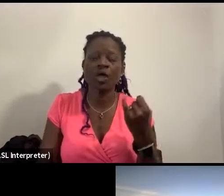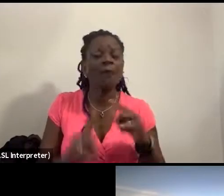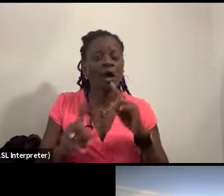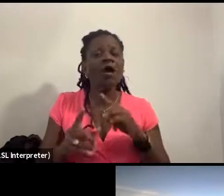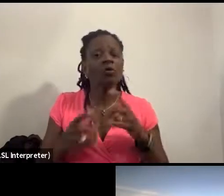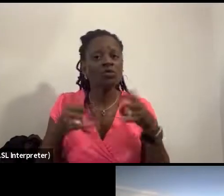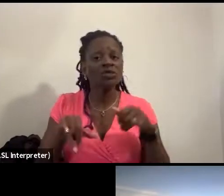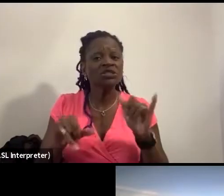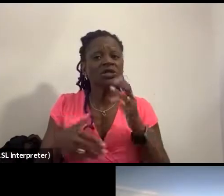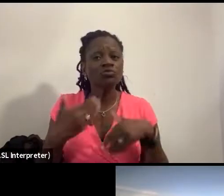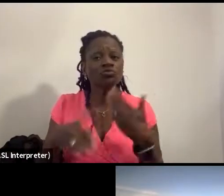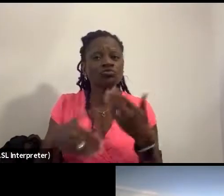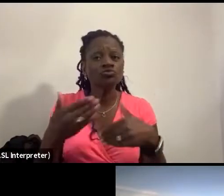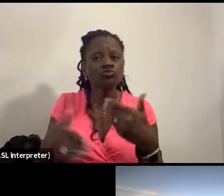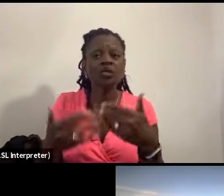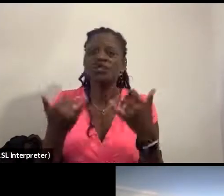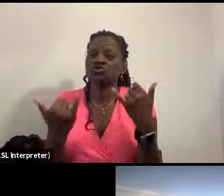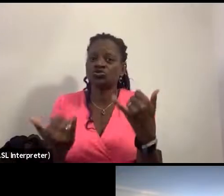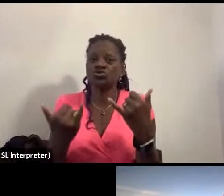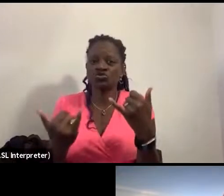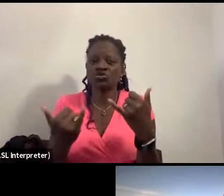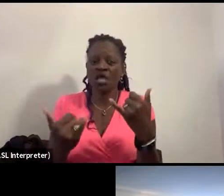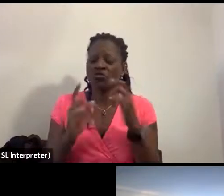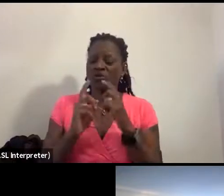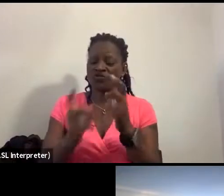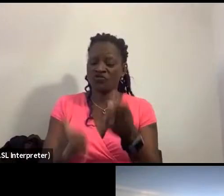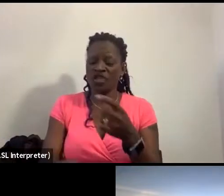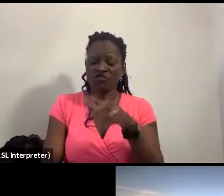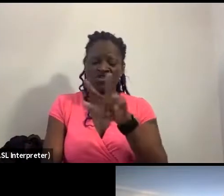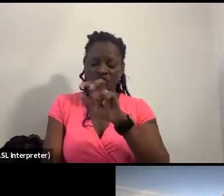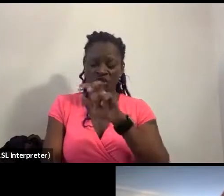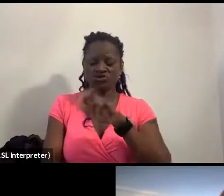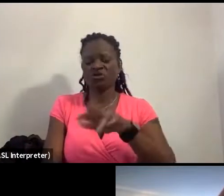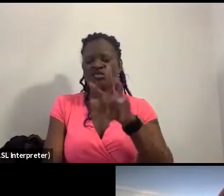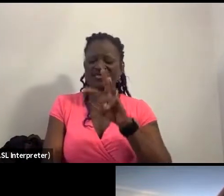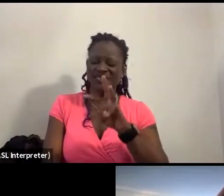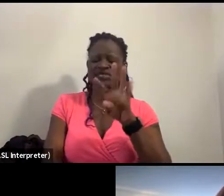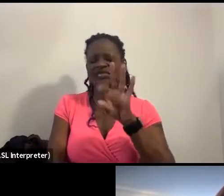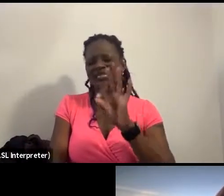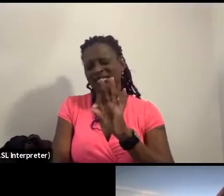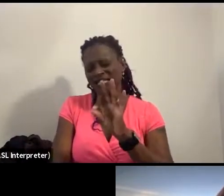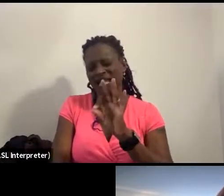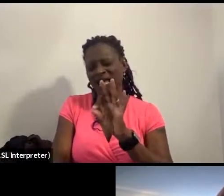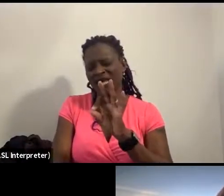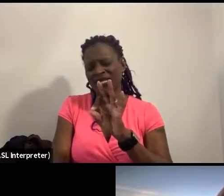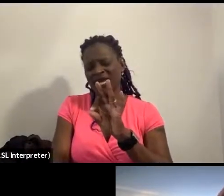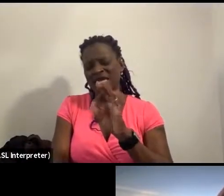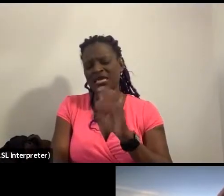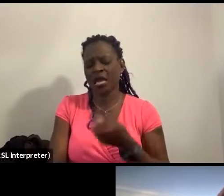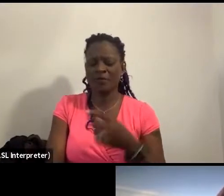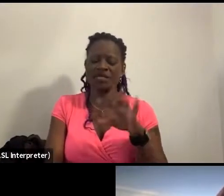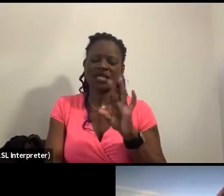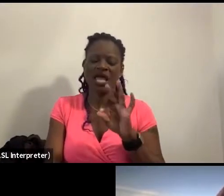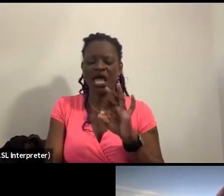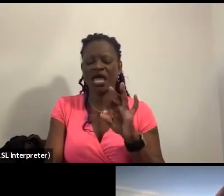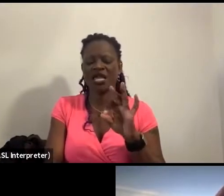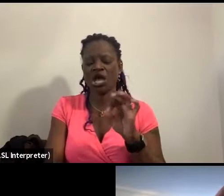As of today, Sonoma County has administered three hundred and sixty nine thousand nine hundred eighty five doses. That means that eighty two thousand nine